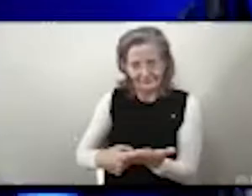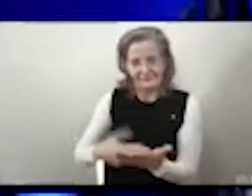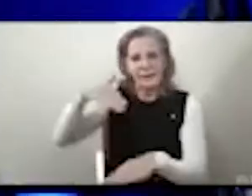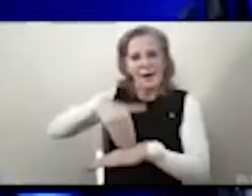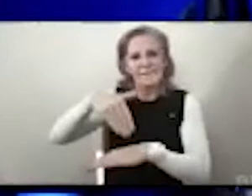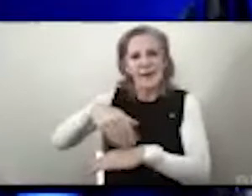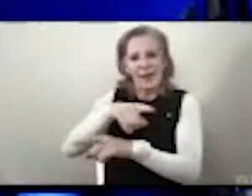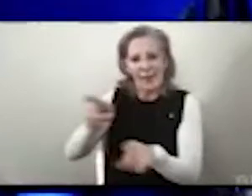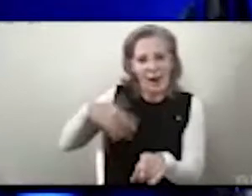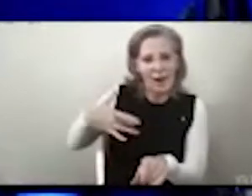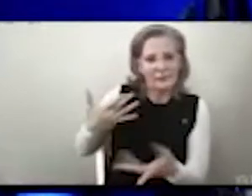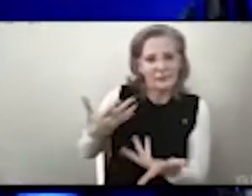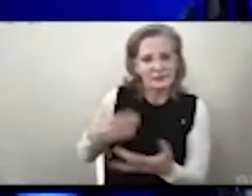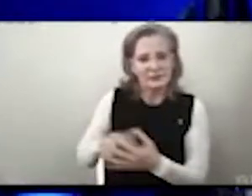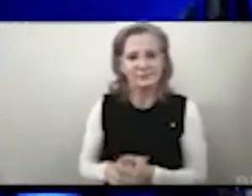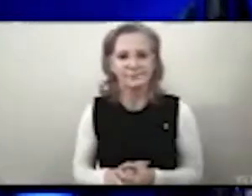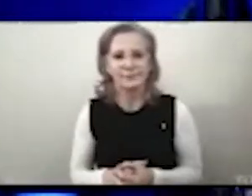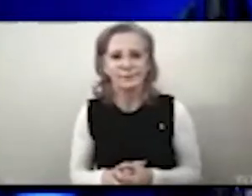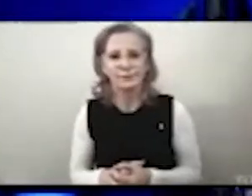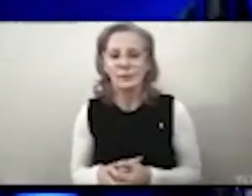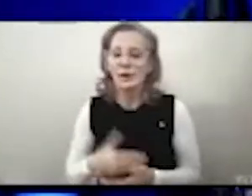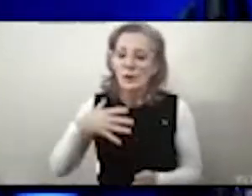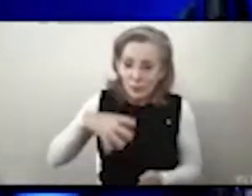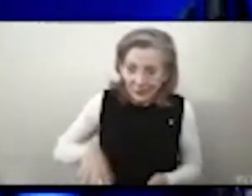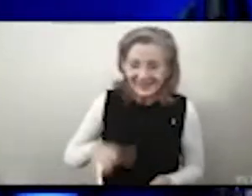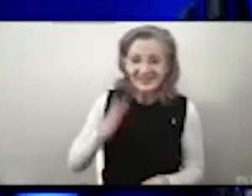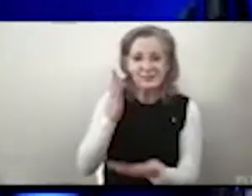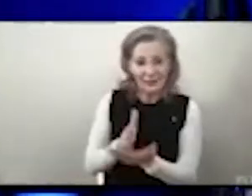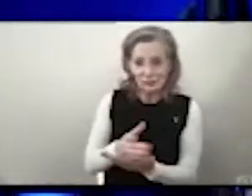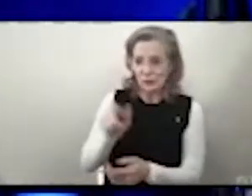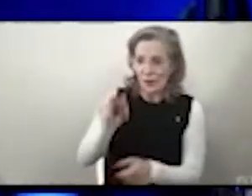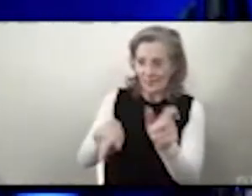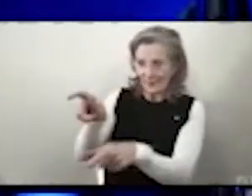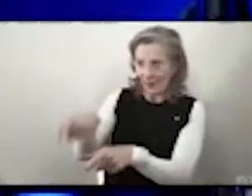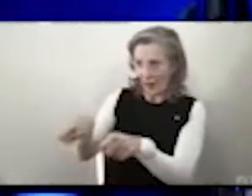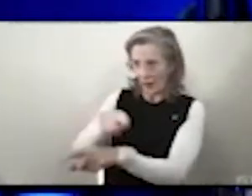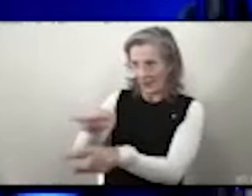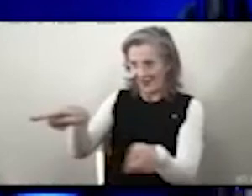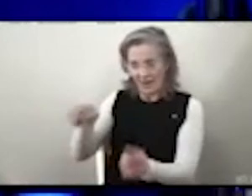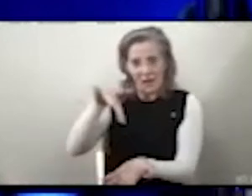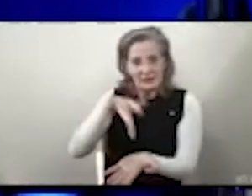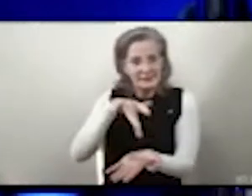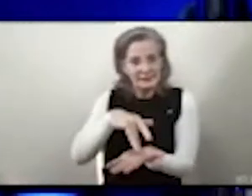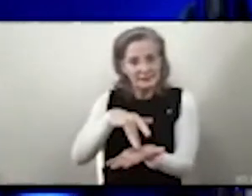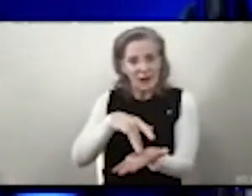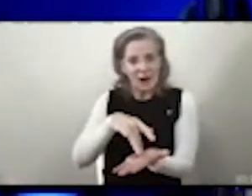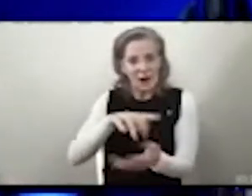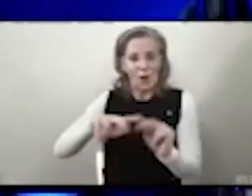We need to put people at the heart of policymaking with a clear focus on what matters to you.